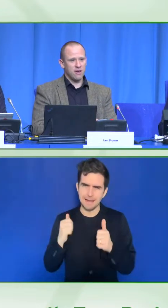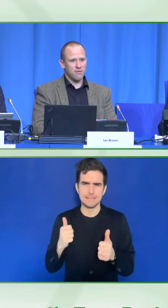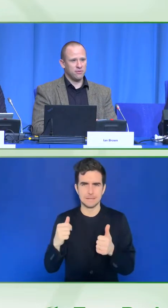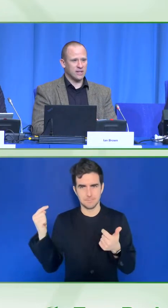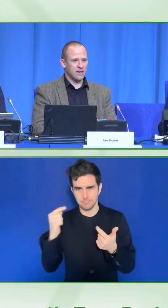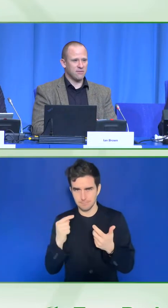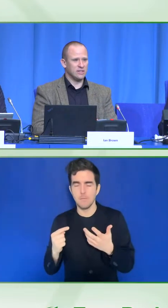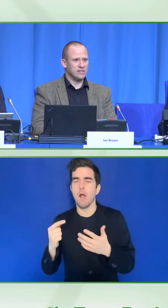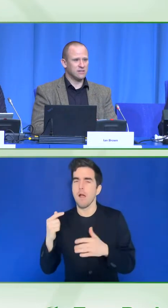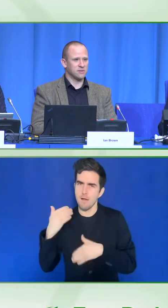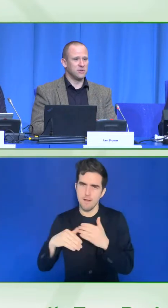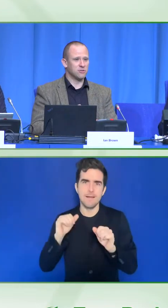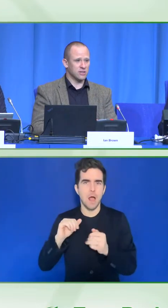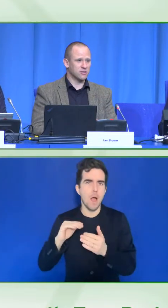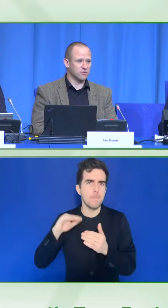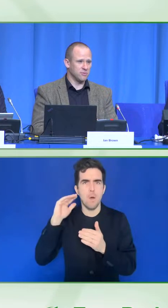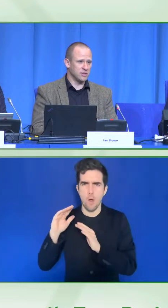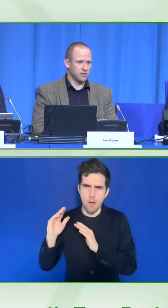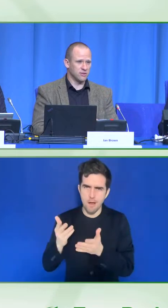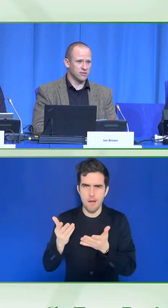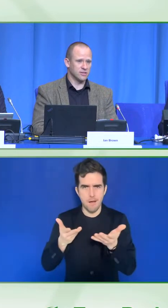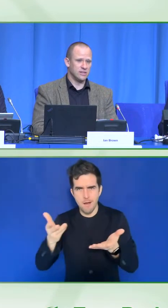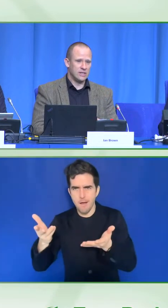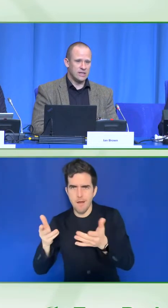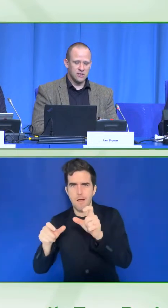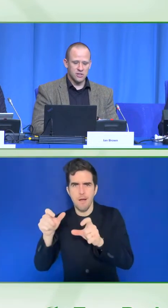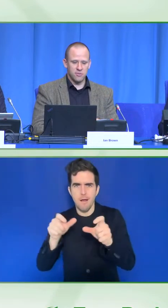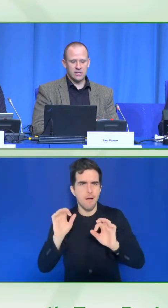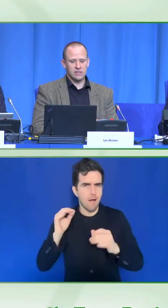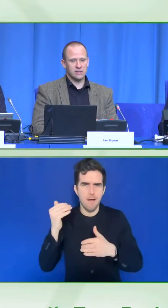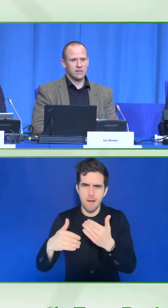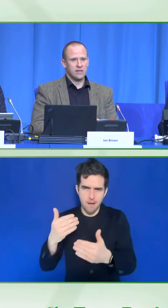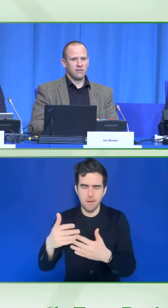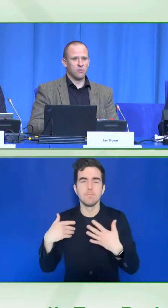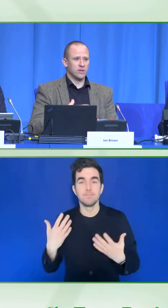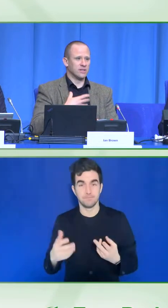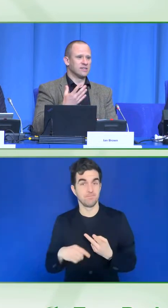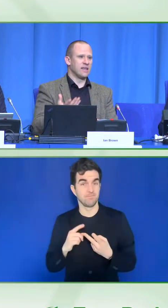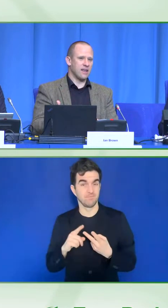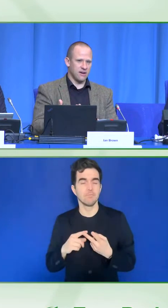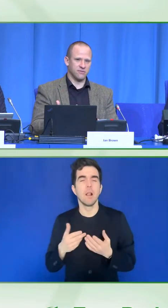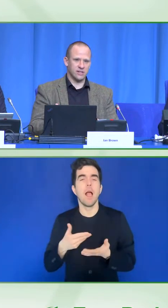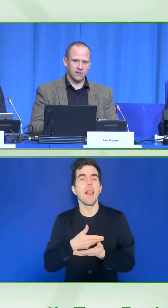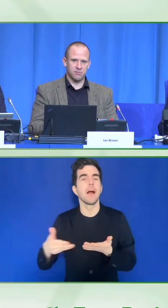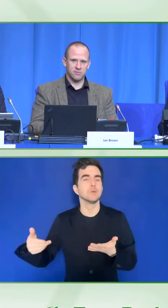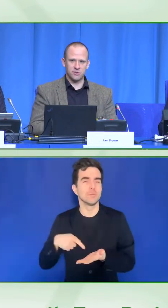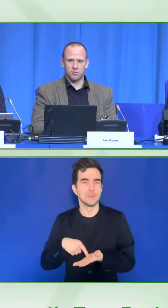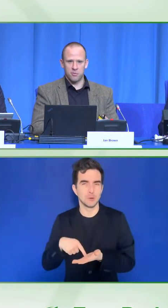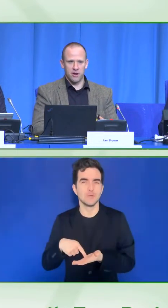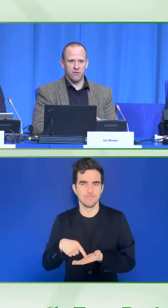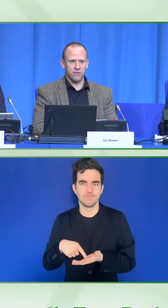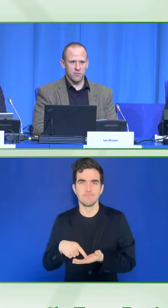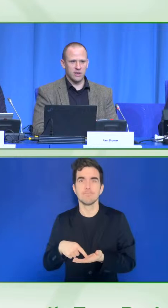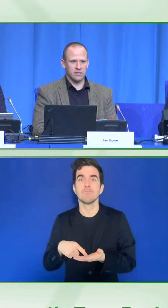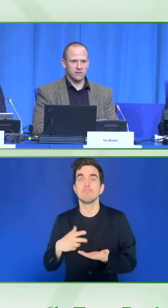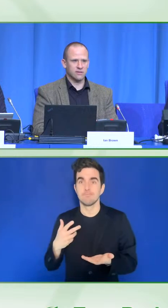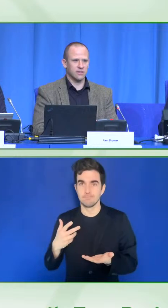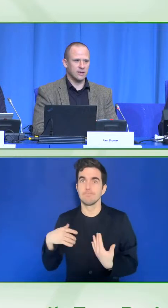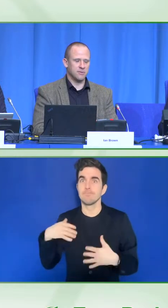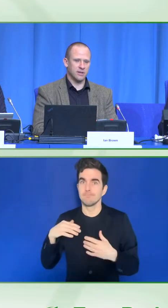In 2000, students were left behind in education in Asia because they couldn't learn sign language.